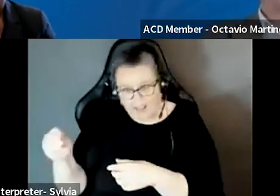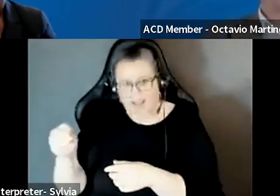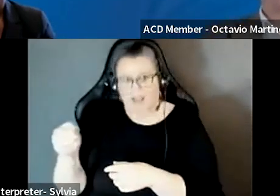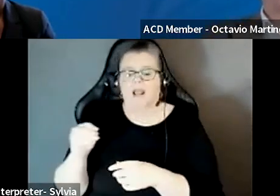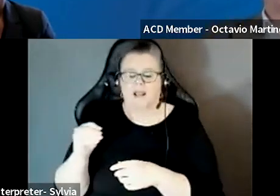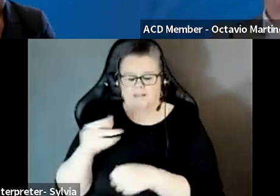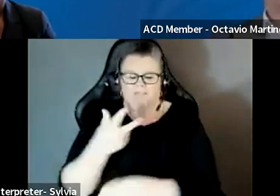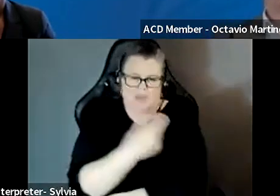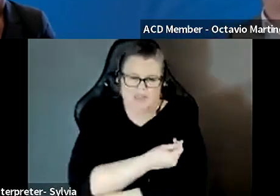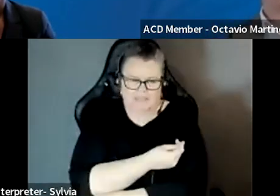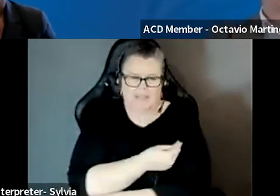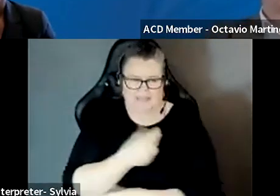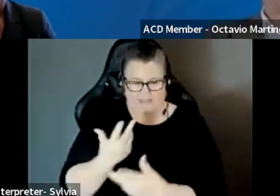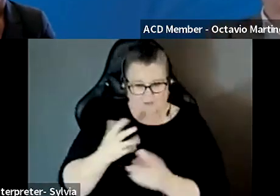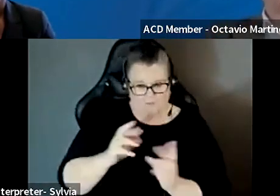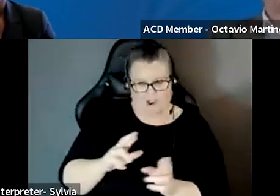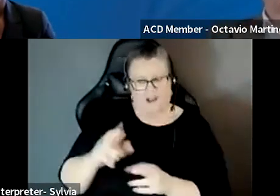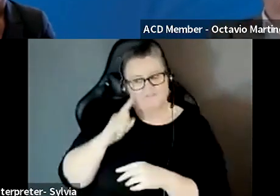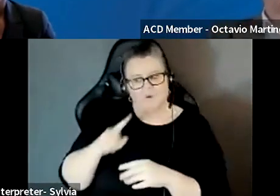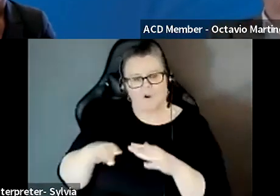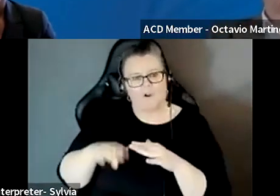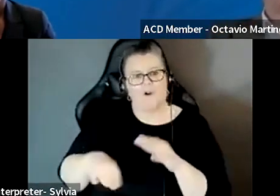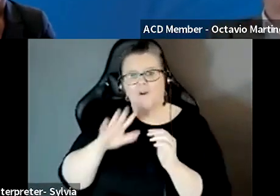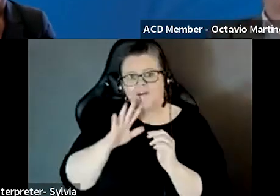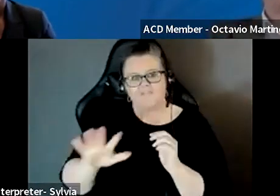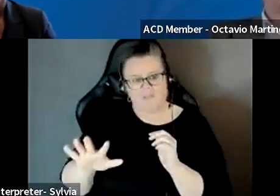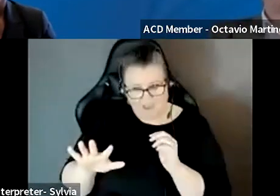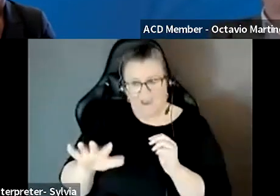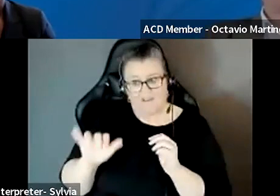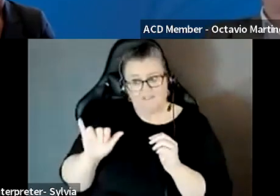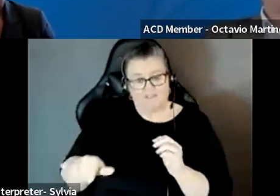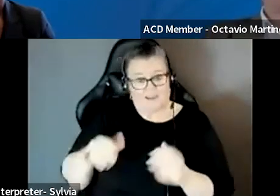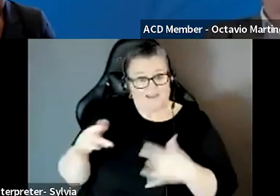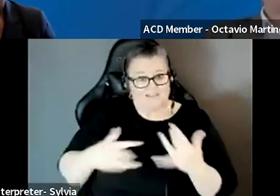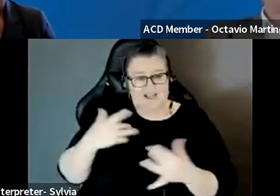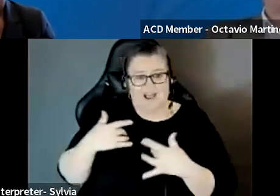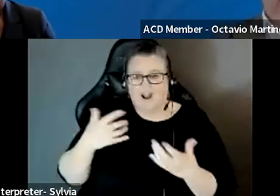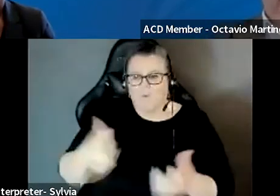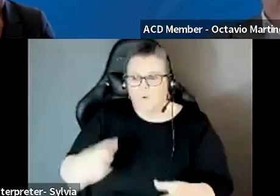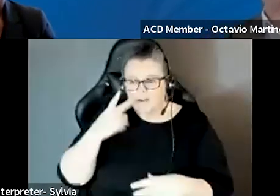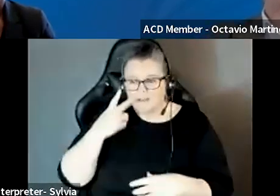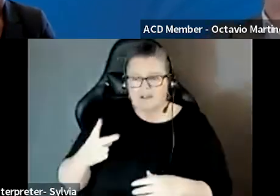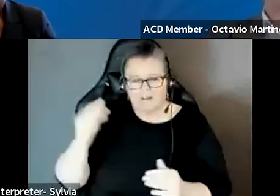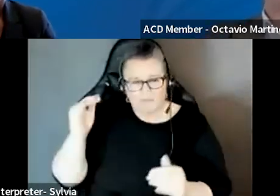and that's a very exciting opportunity, and yet what I don't want to see is the disparities that we have seen in the past with childhood vaccines